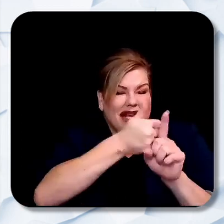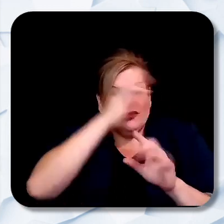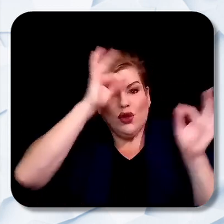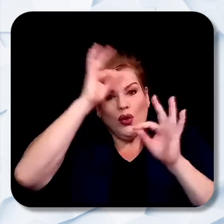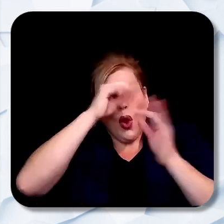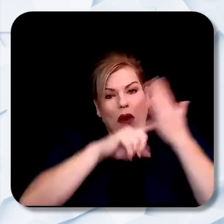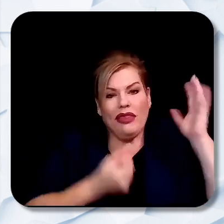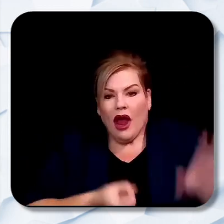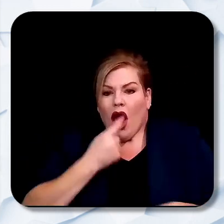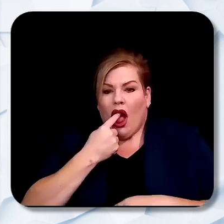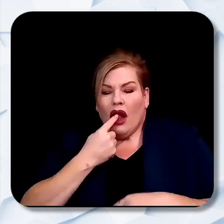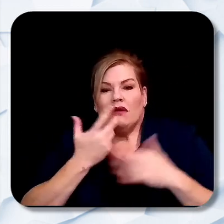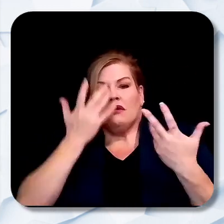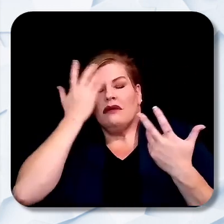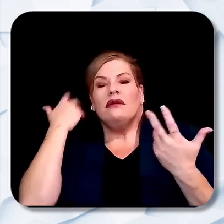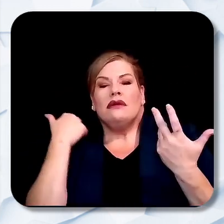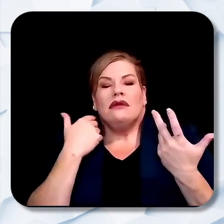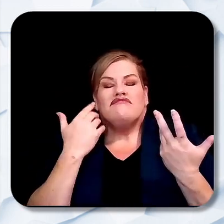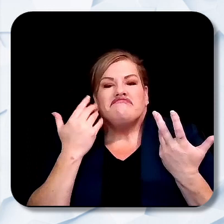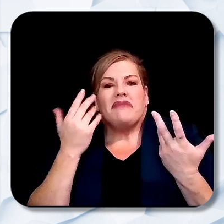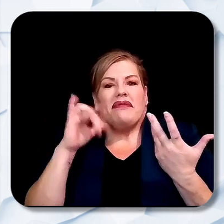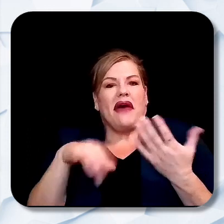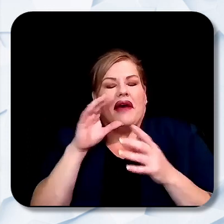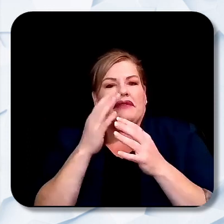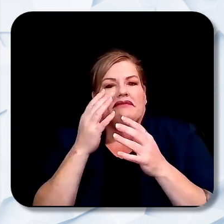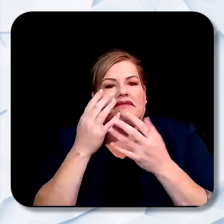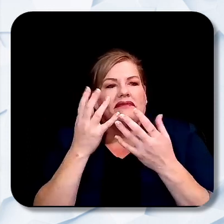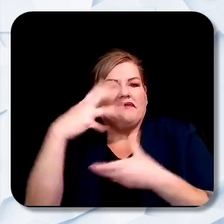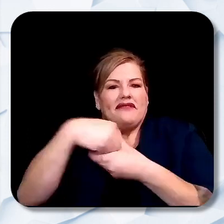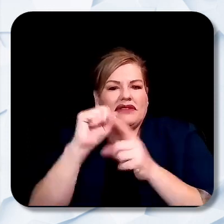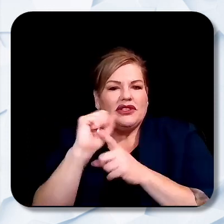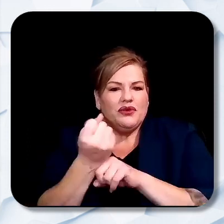the right here uh involve situations just in the past few uh our articles from the past few months.